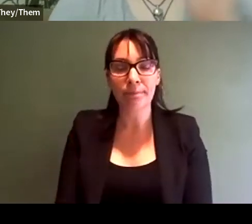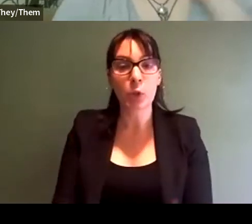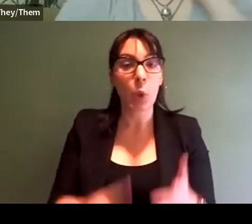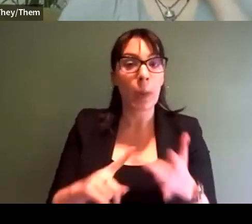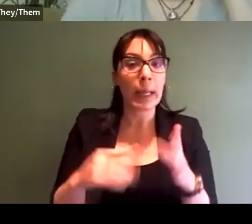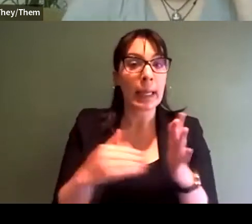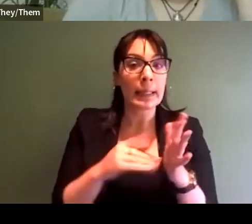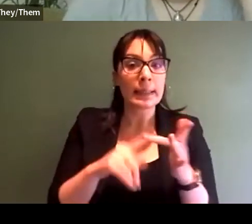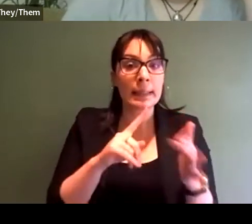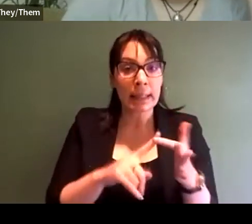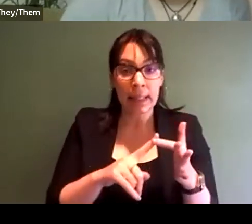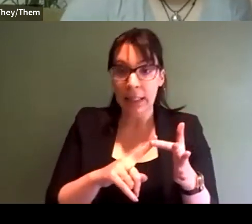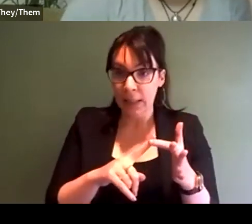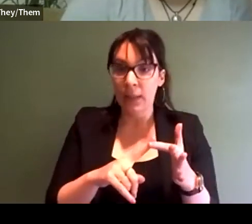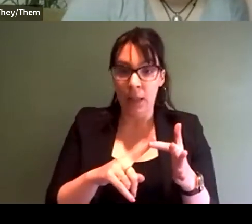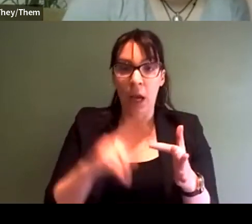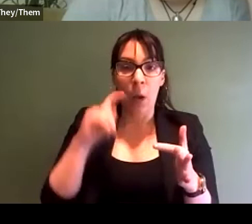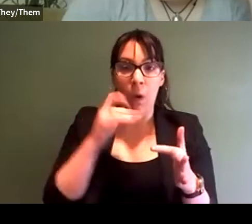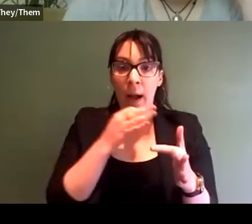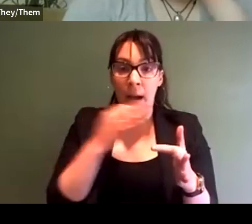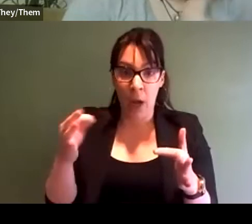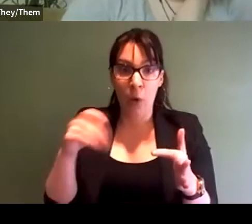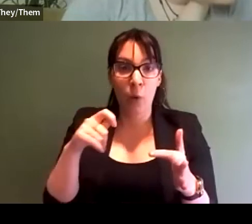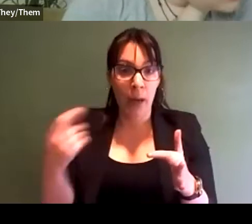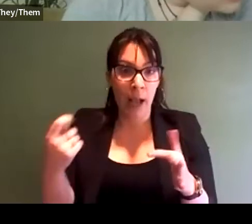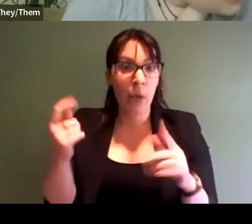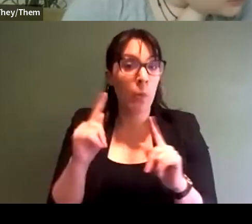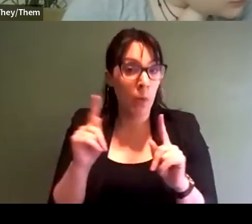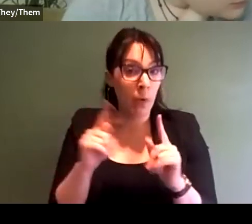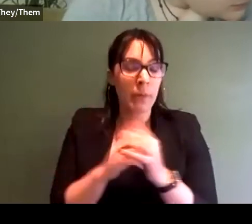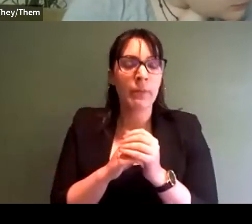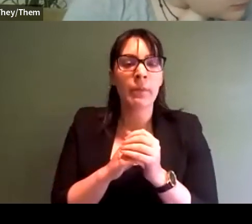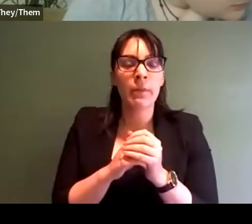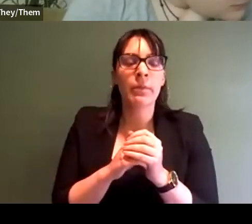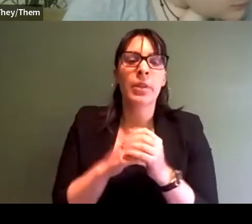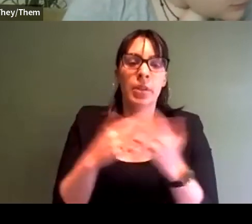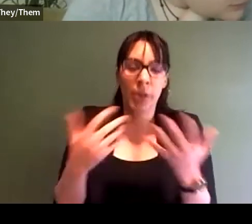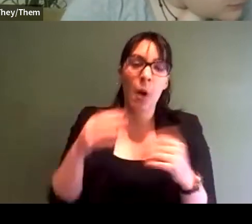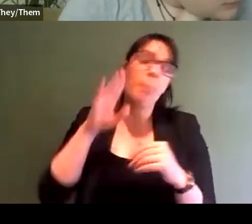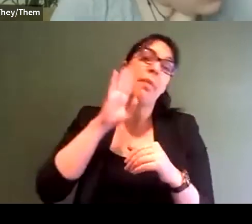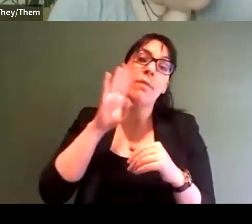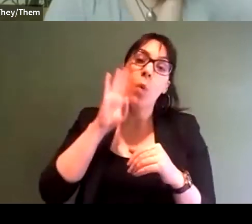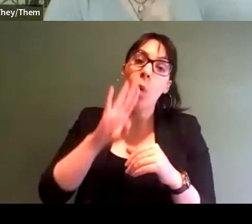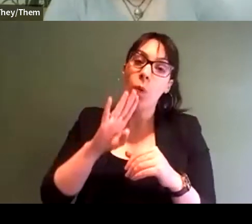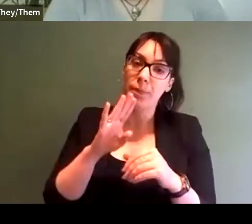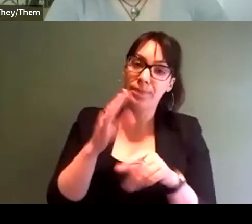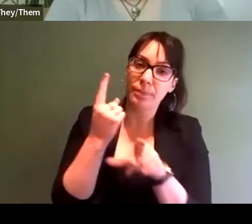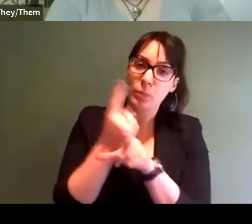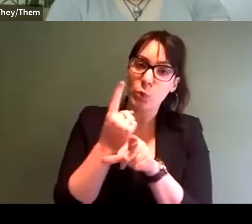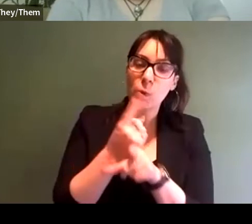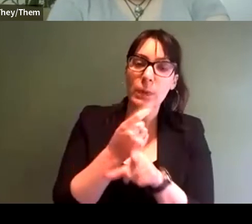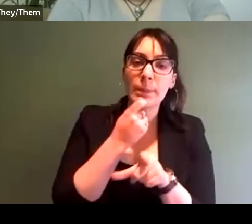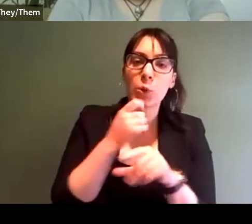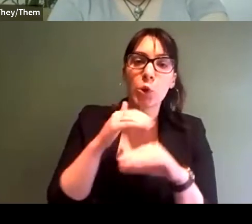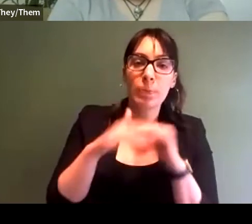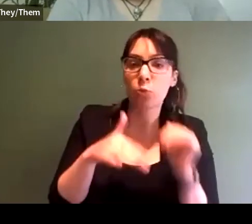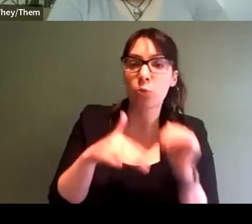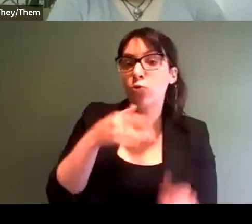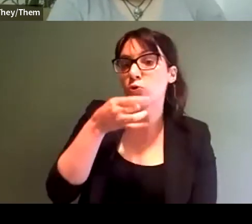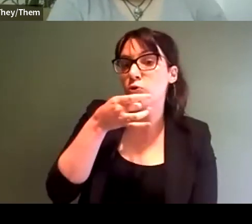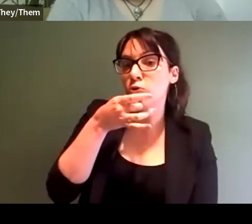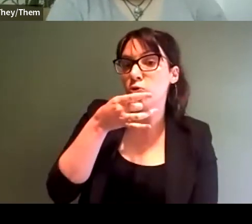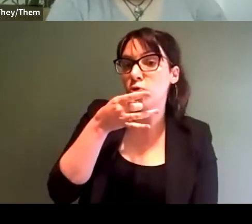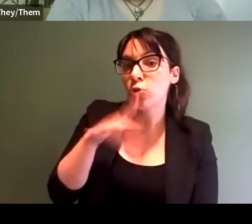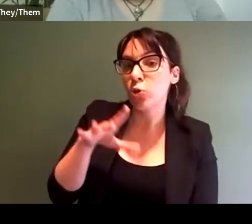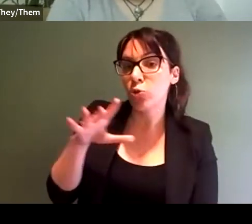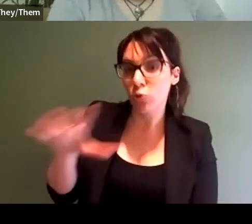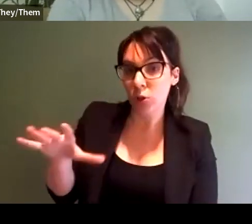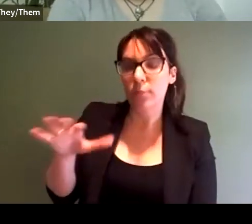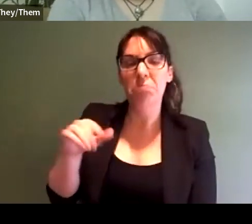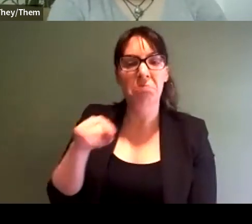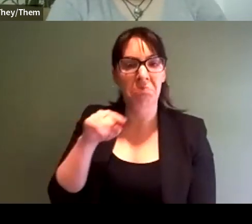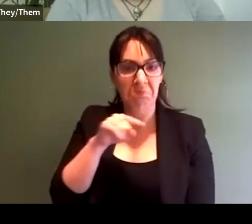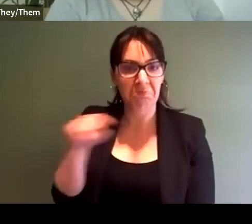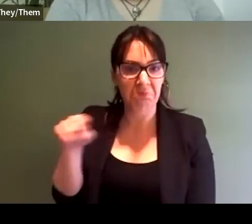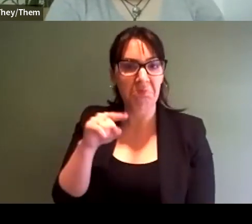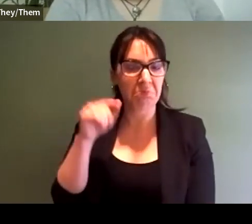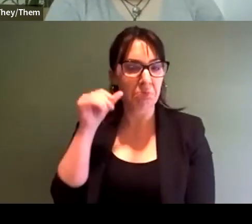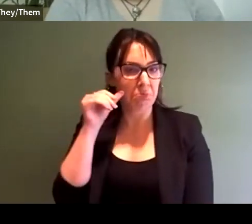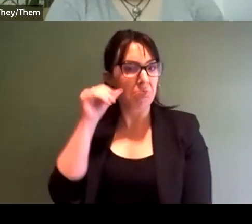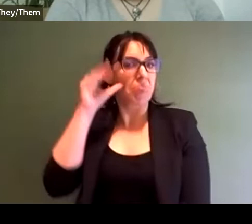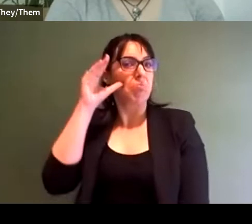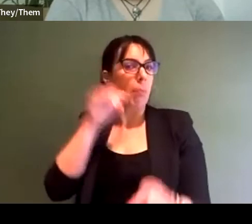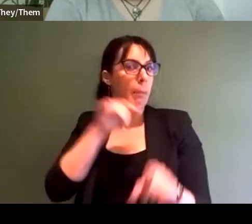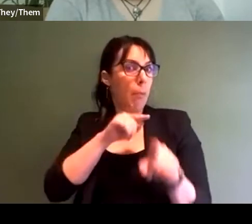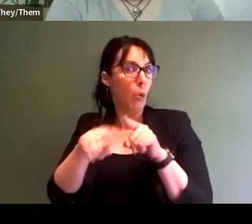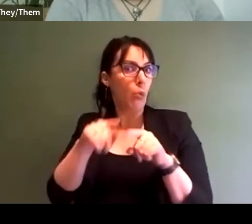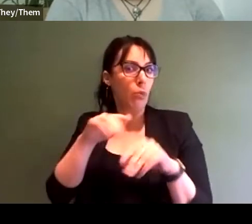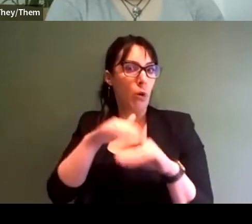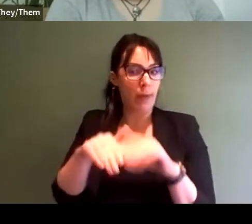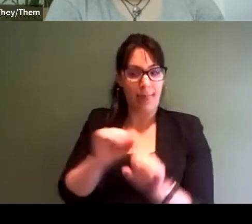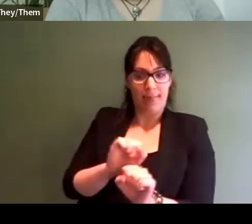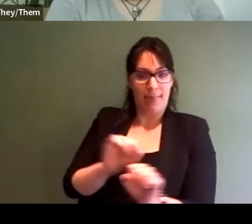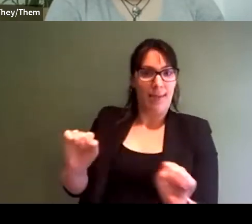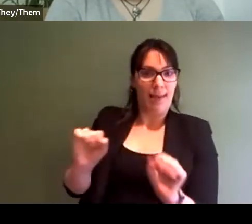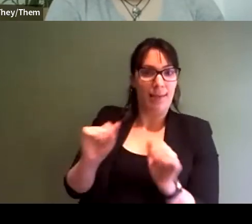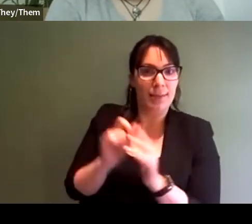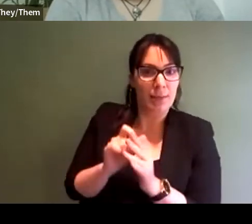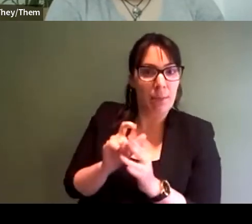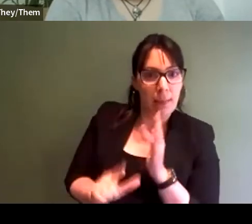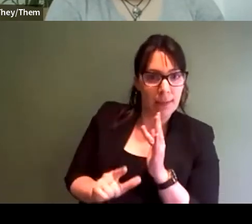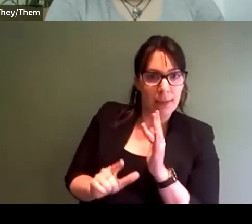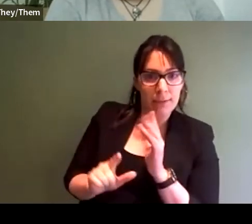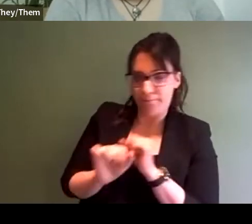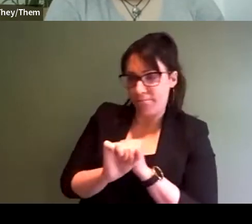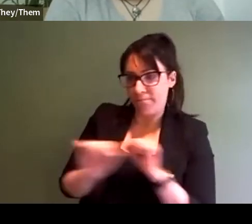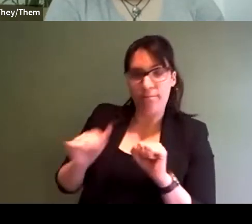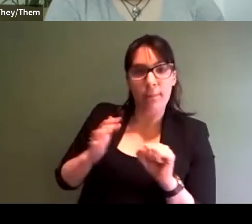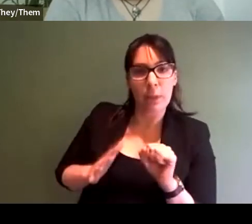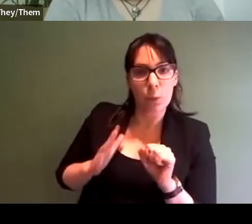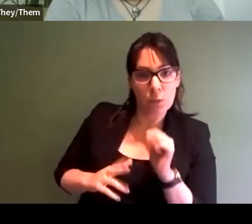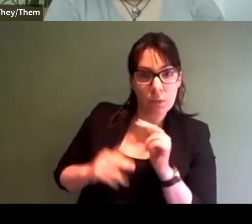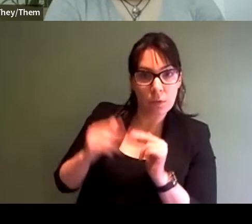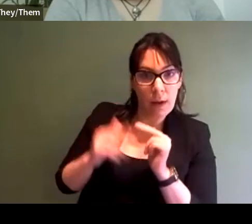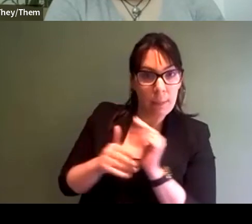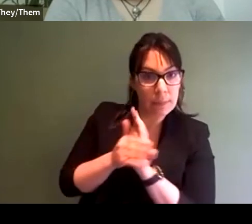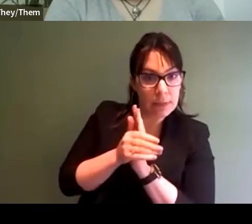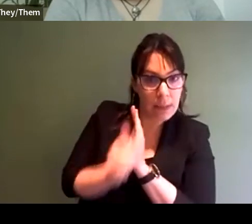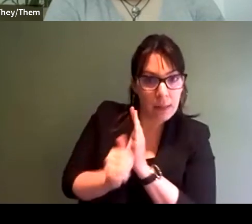Is he going to see you next on this one so juggling what we were talking about before, around children being the experts in their disability and building I suppose that skill and and building the language that goes with that.